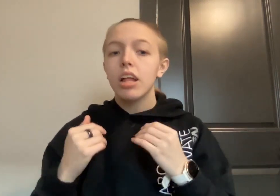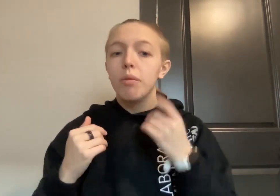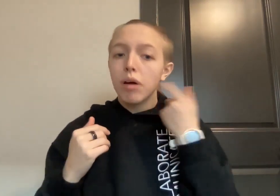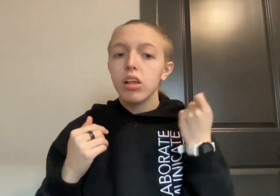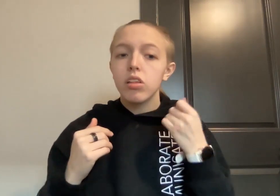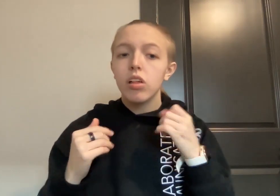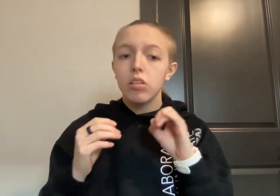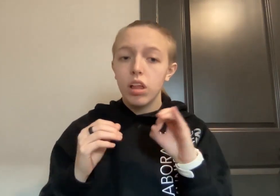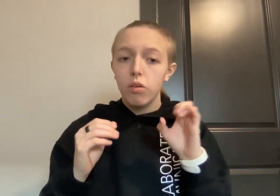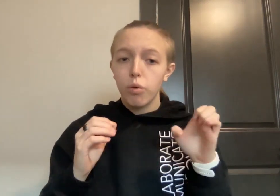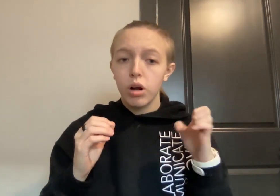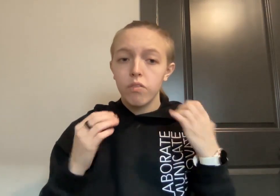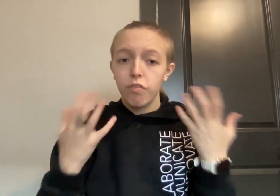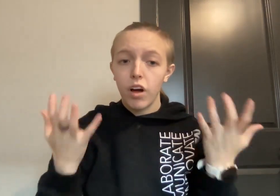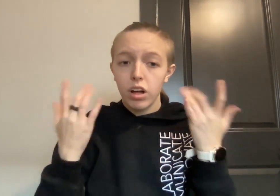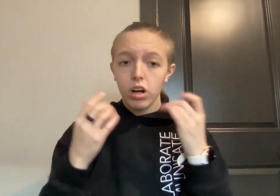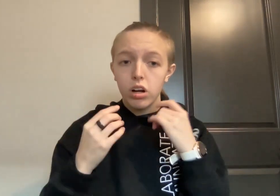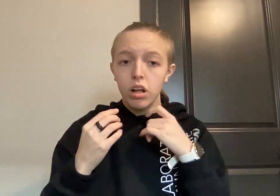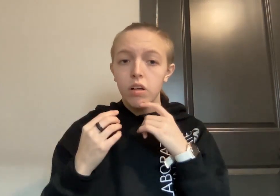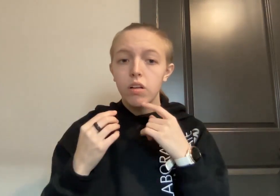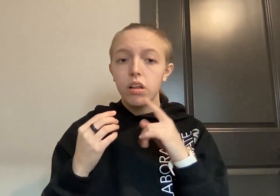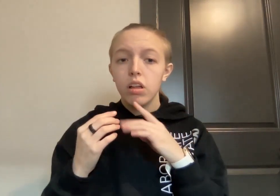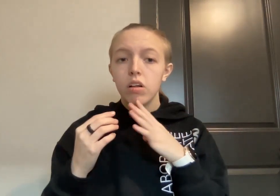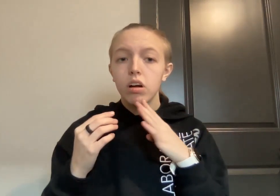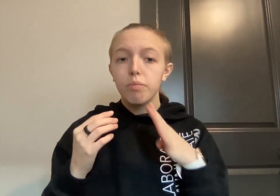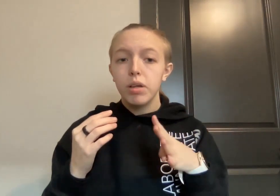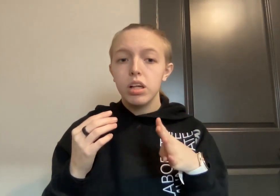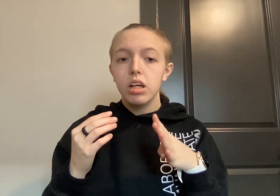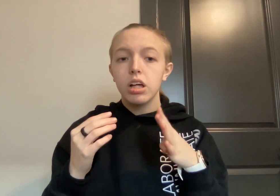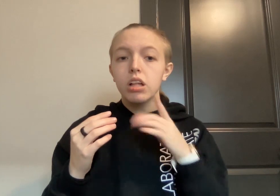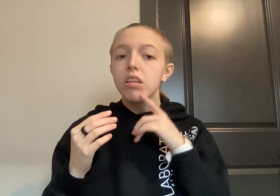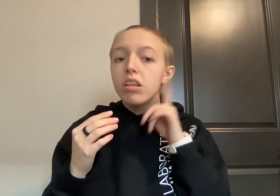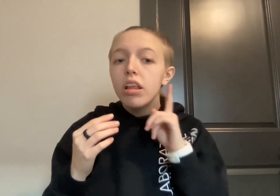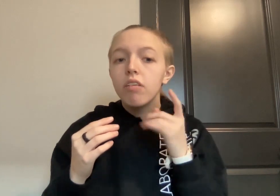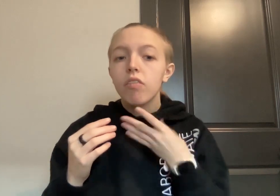because they were fired for being deaf